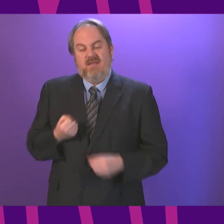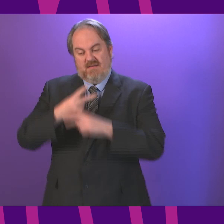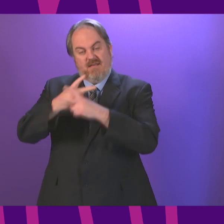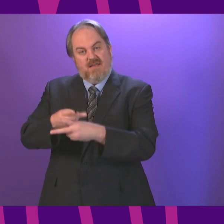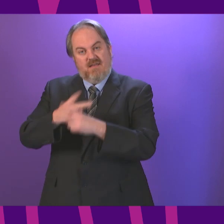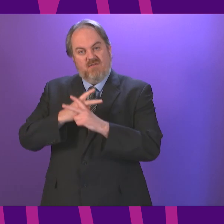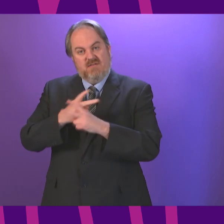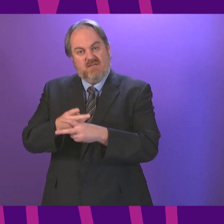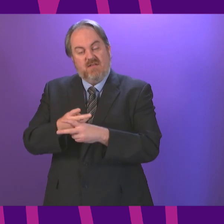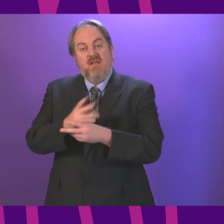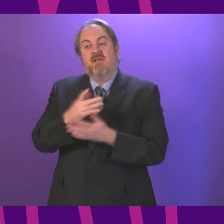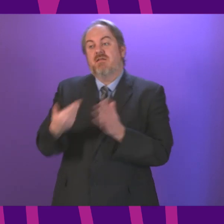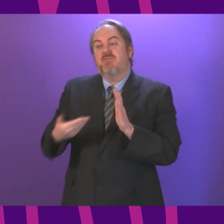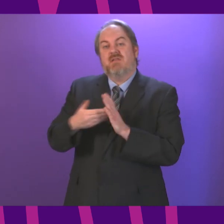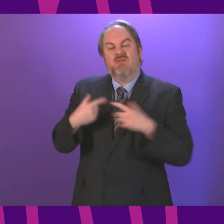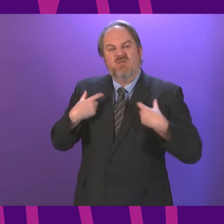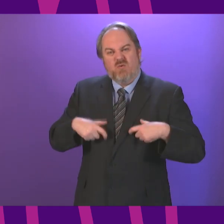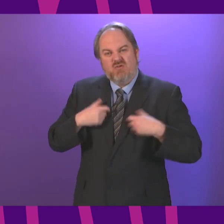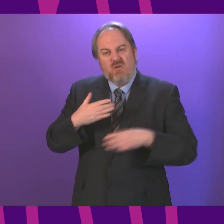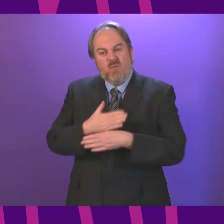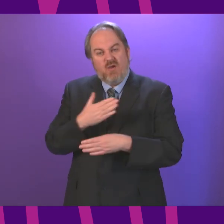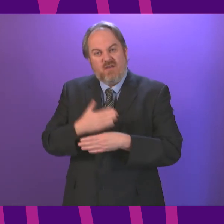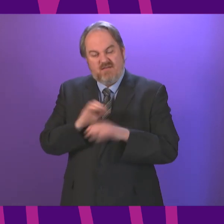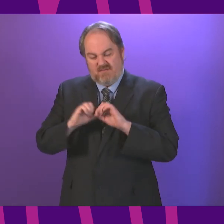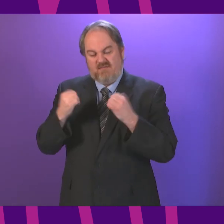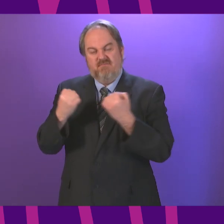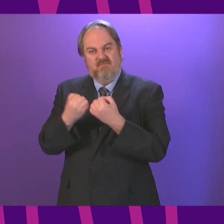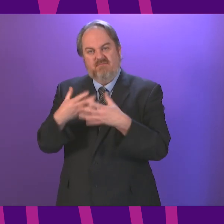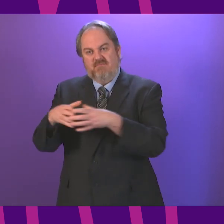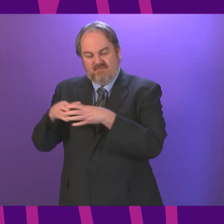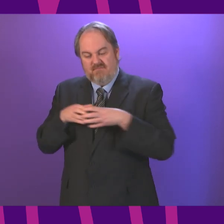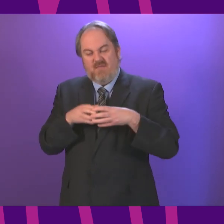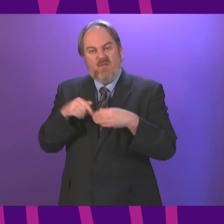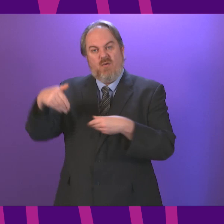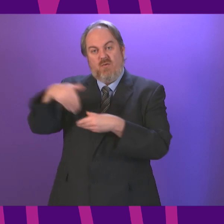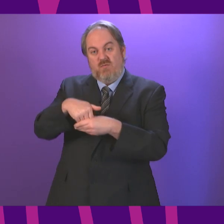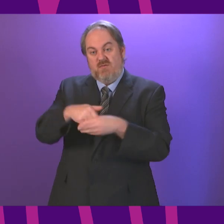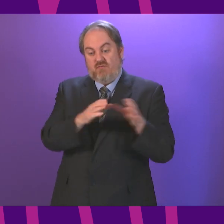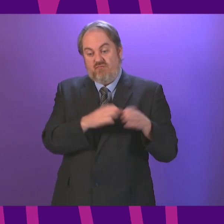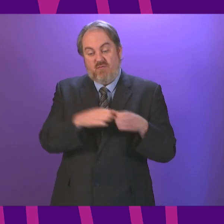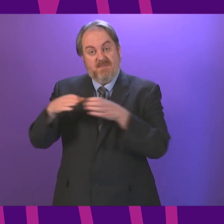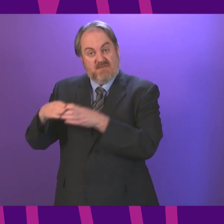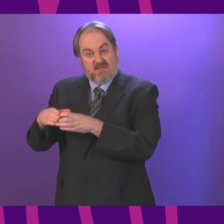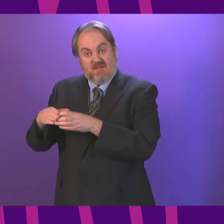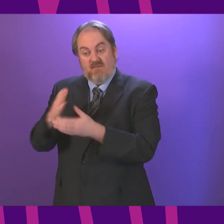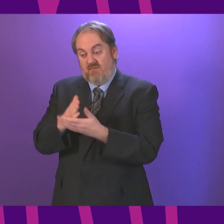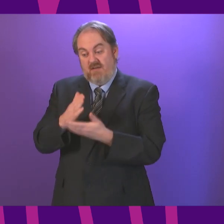workers and social care workers, broken down into those two distinct categories. For the first